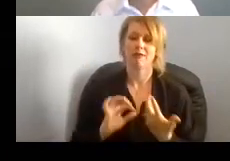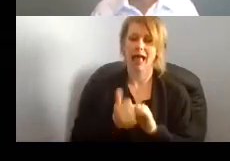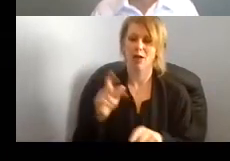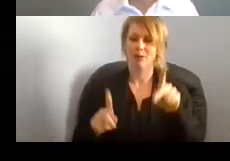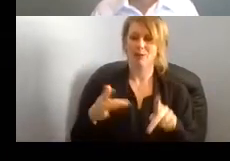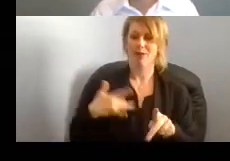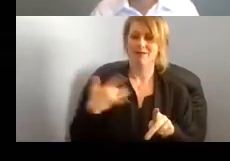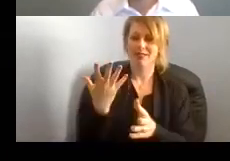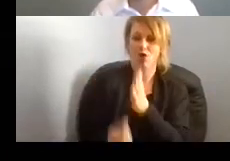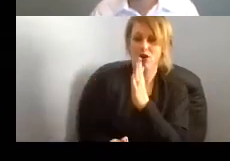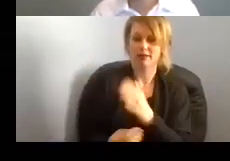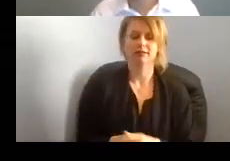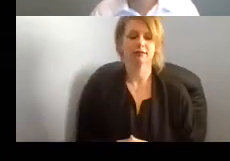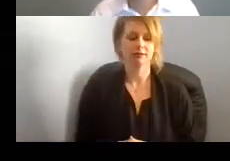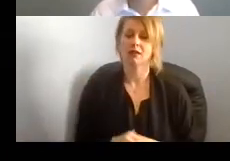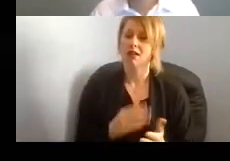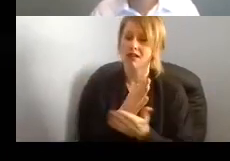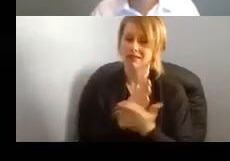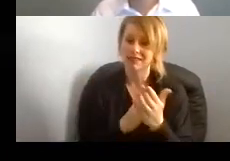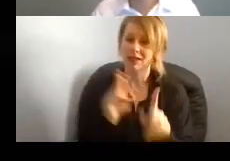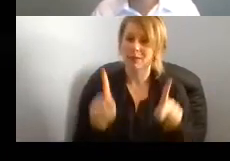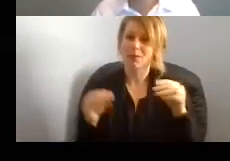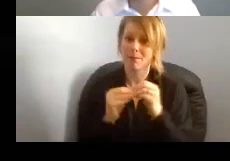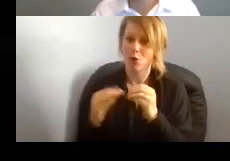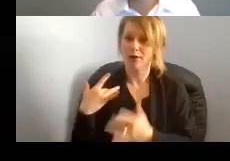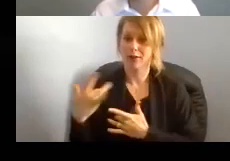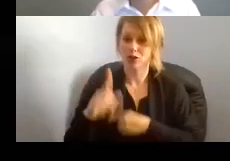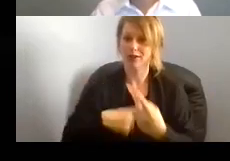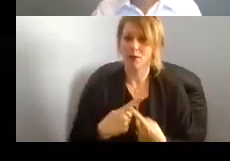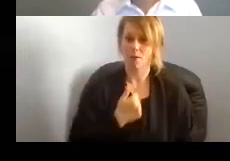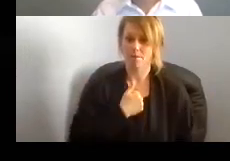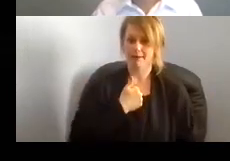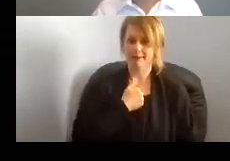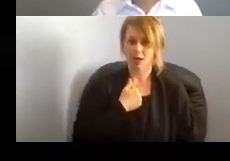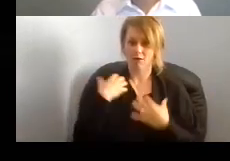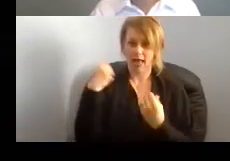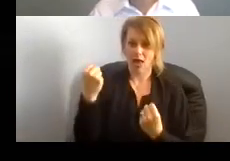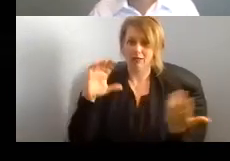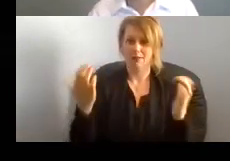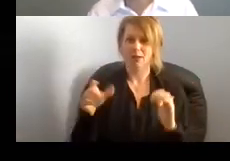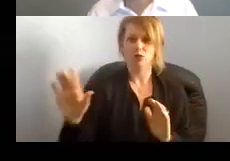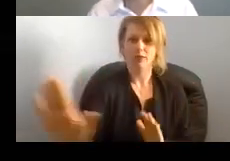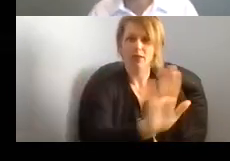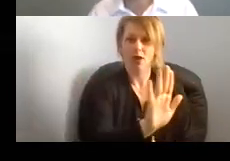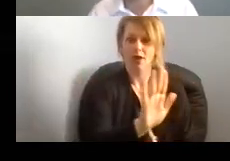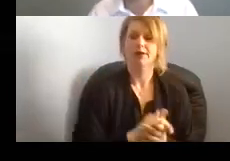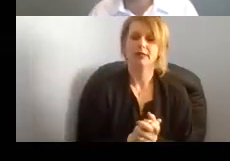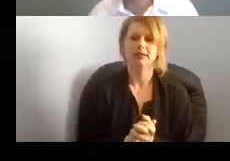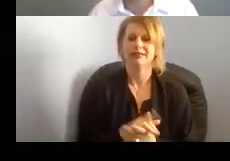Some people are more concerned about their own health and those that they live with. And so the way we are impacted is each different.